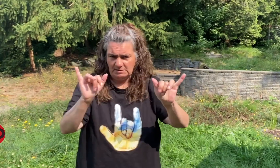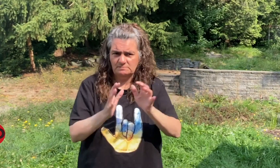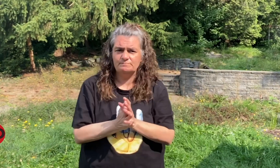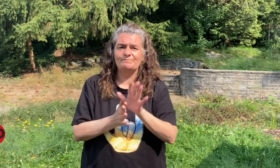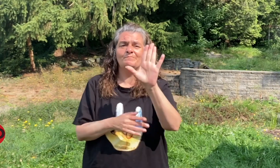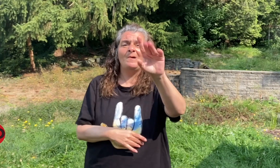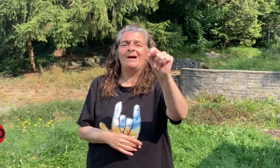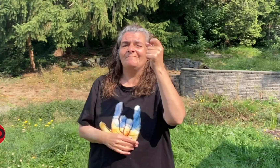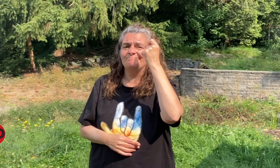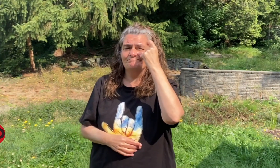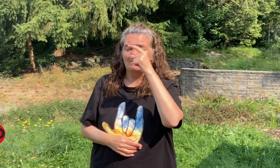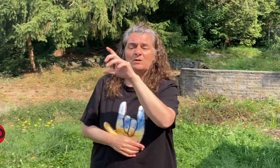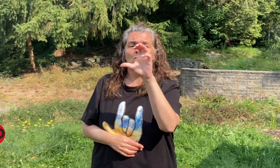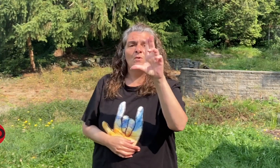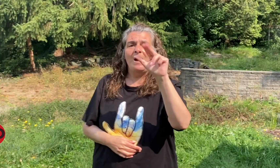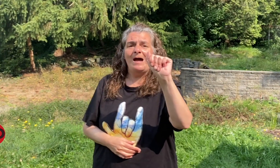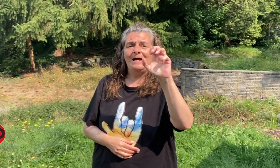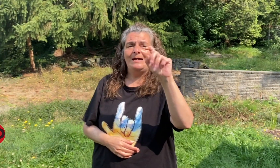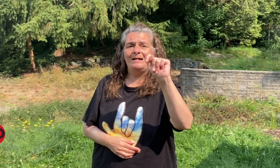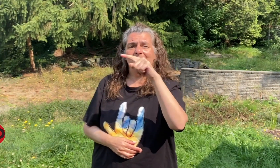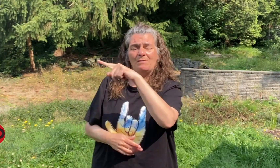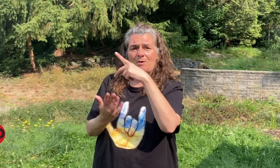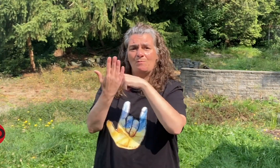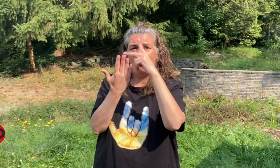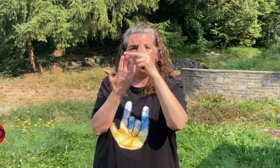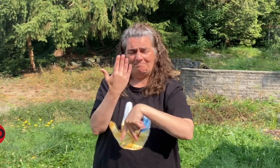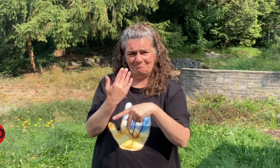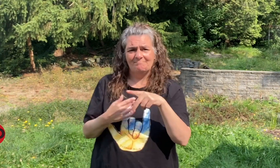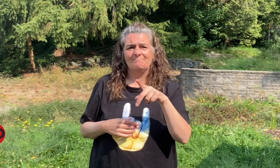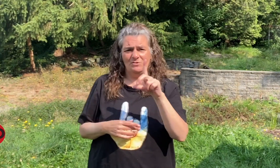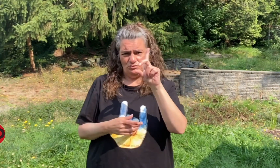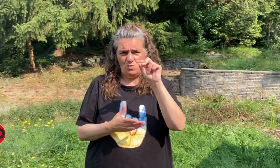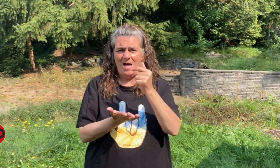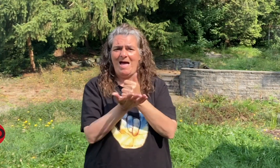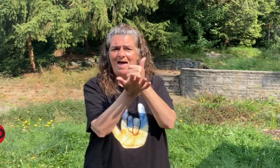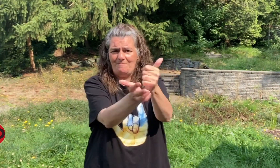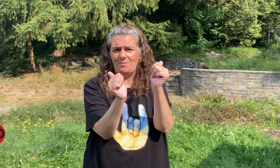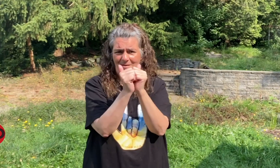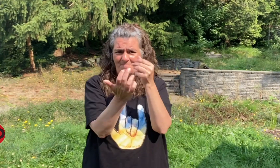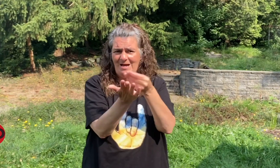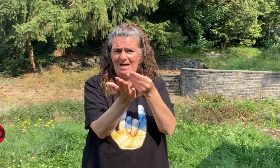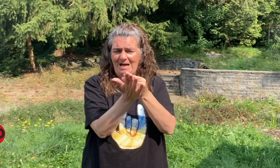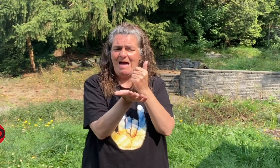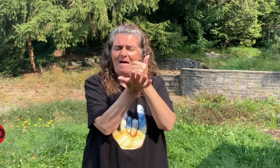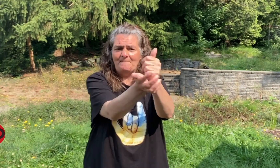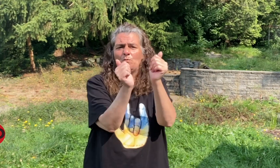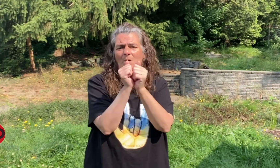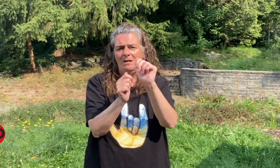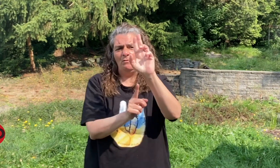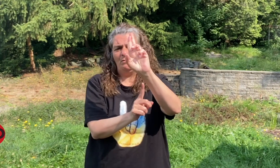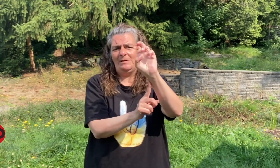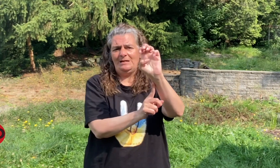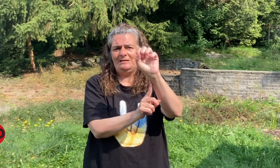in various countries and still will come in the near future!